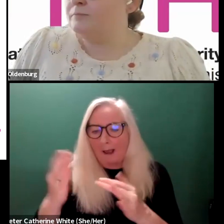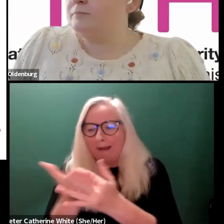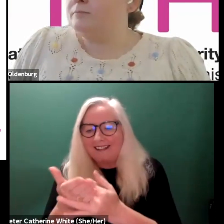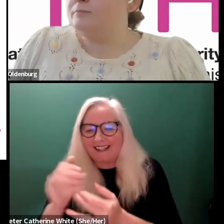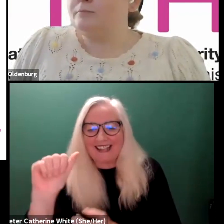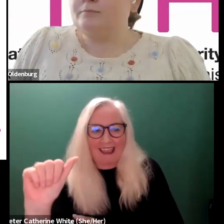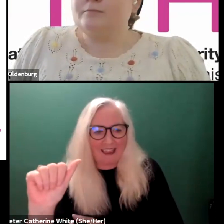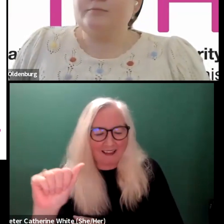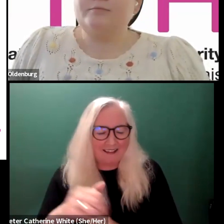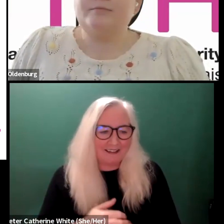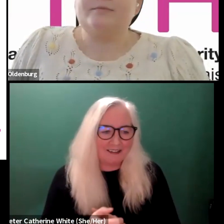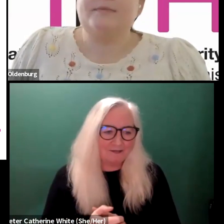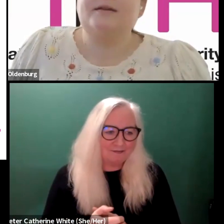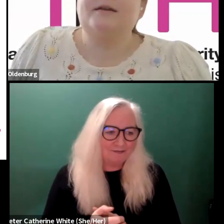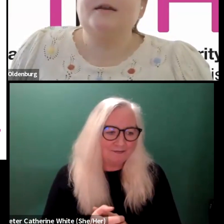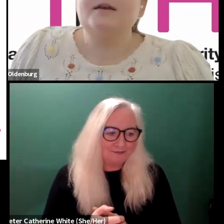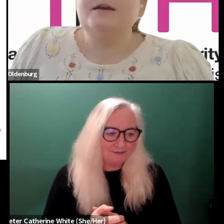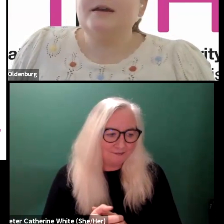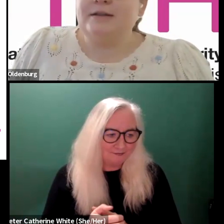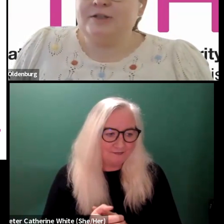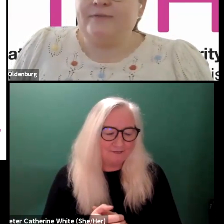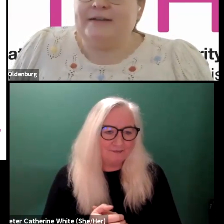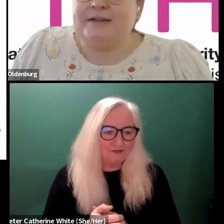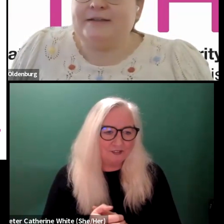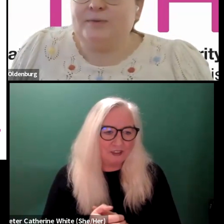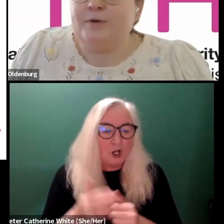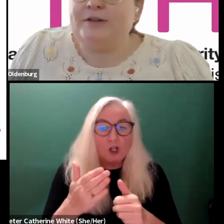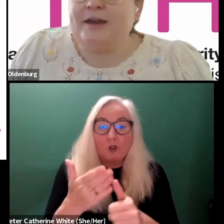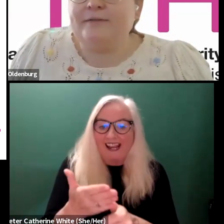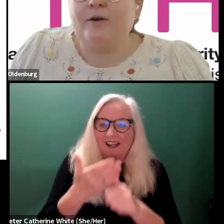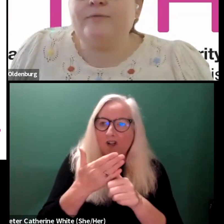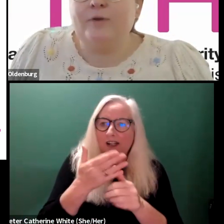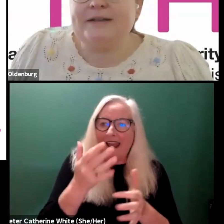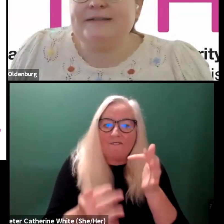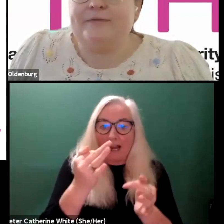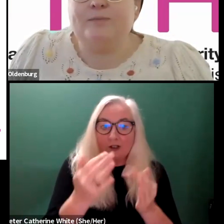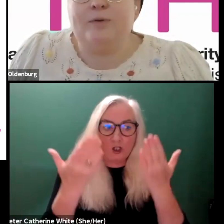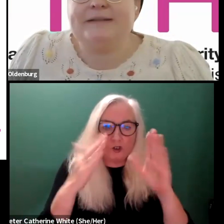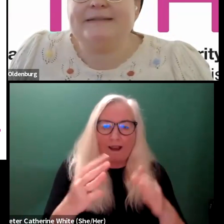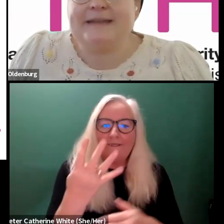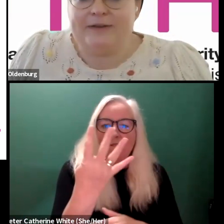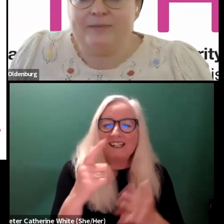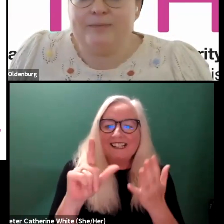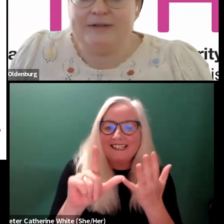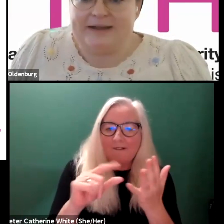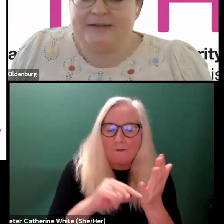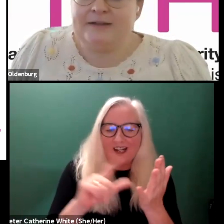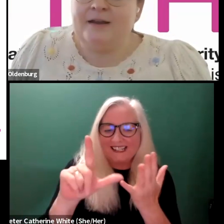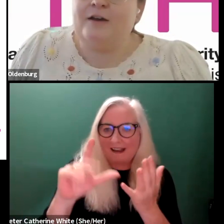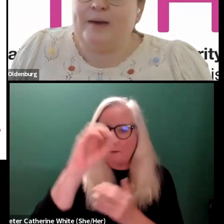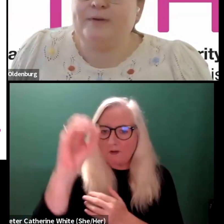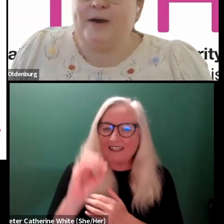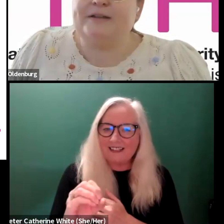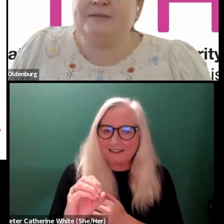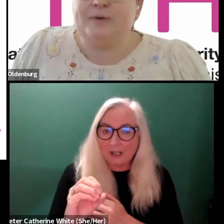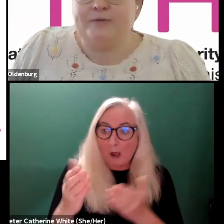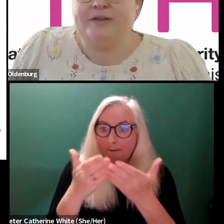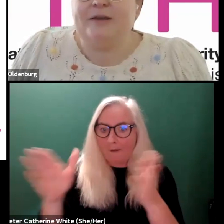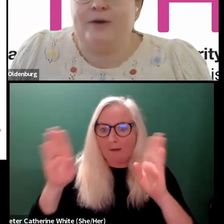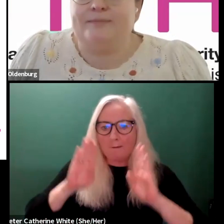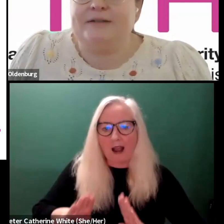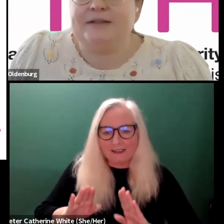Initial findings reported that 47.7% of public bodies promoted the appointment of an access officer on their public website.